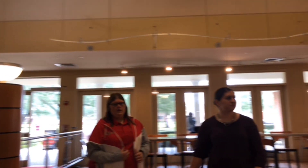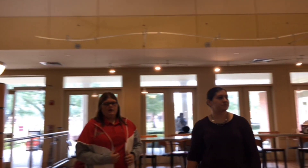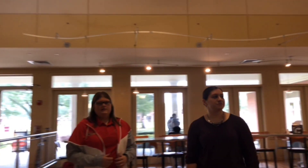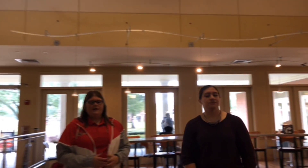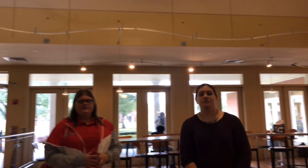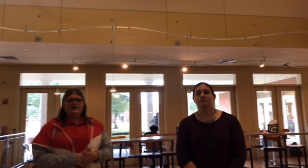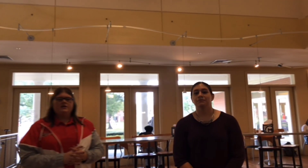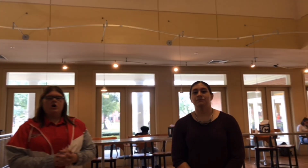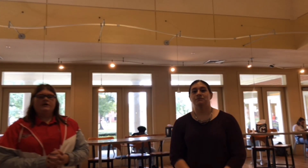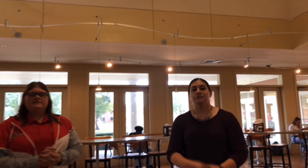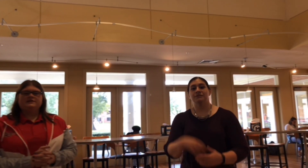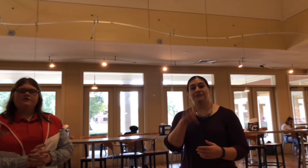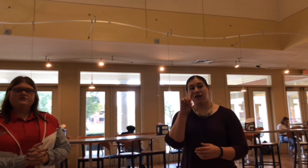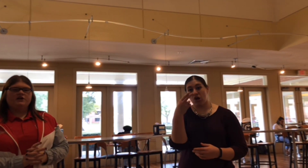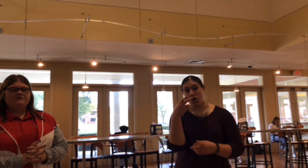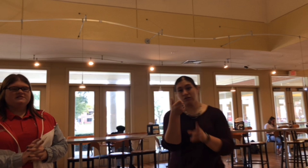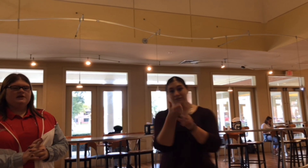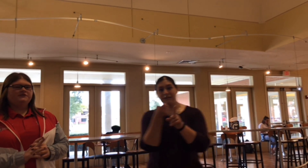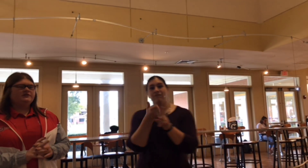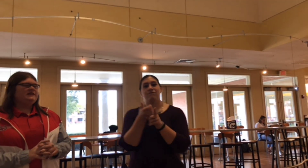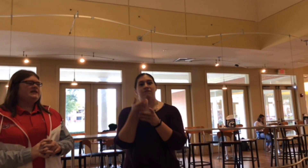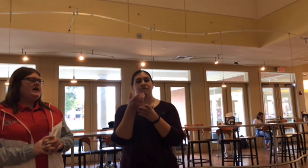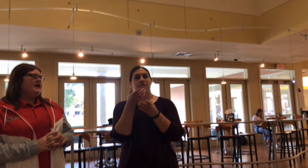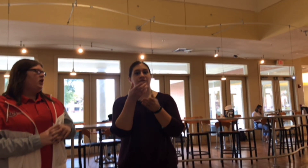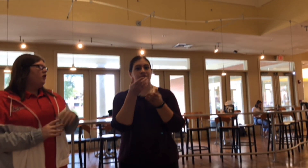Now the dining hall is self-serve and self-clean and all the seating is located right over here.